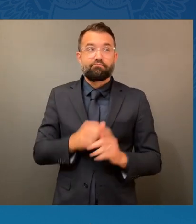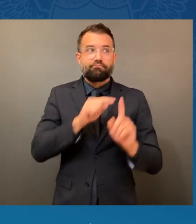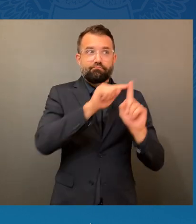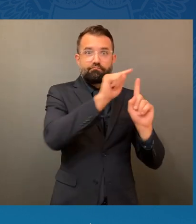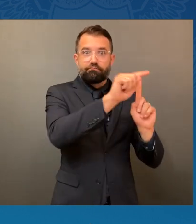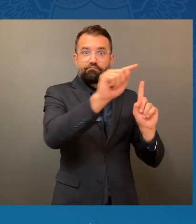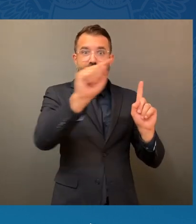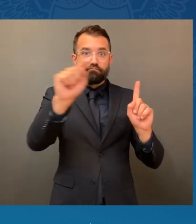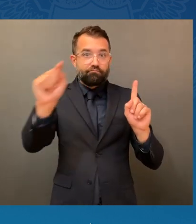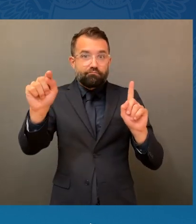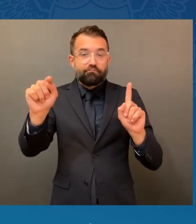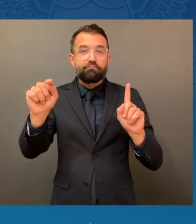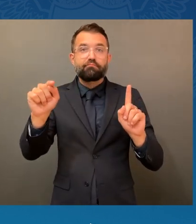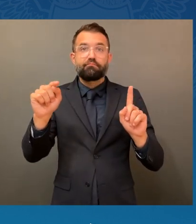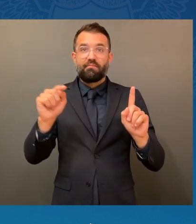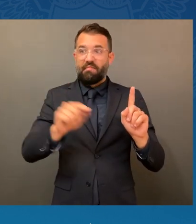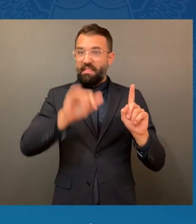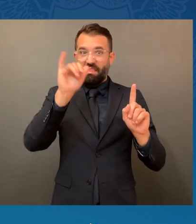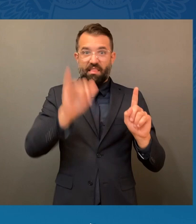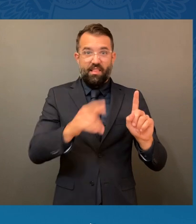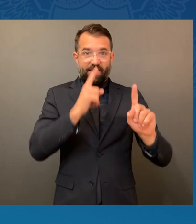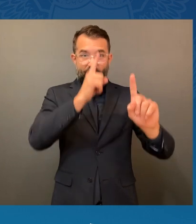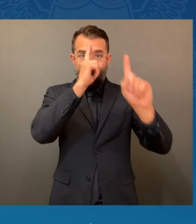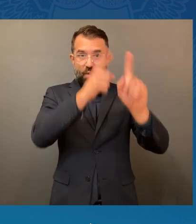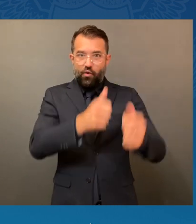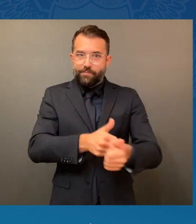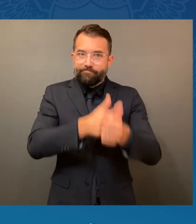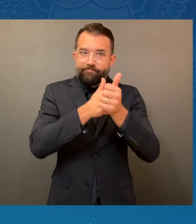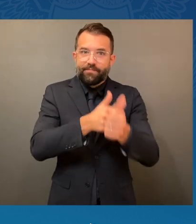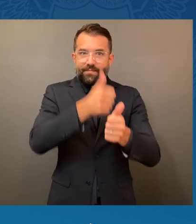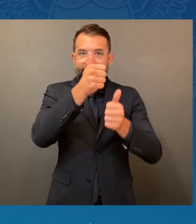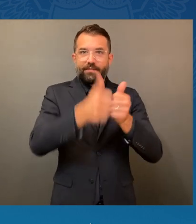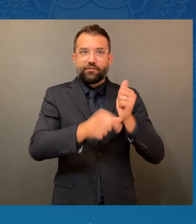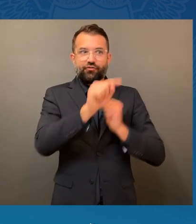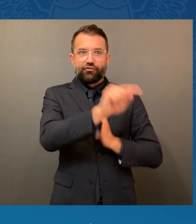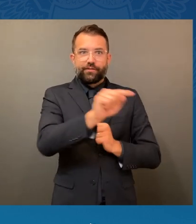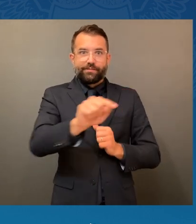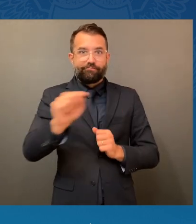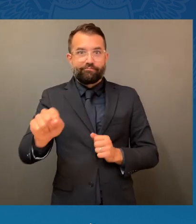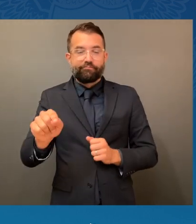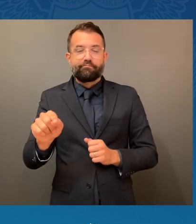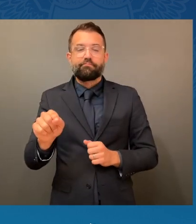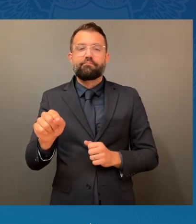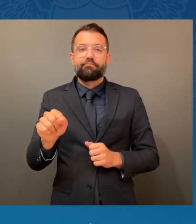each and every one of you plays an essential role.